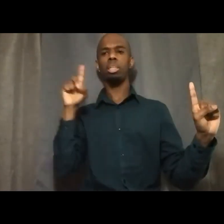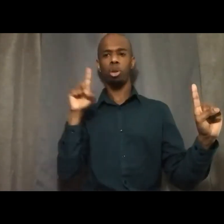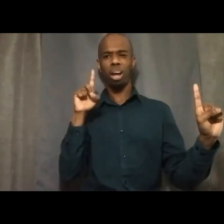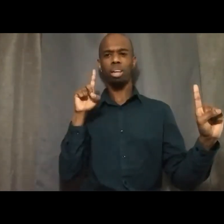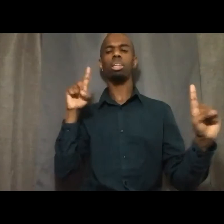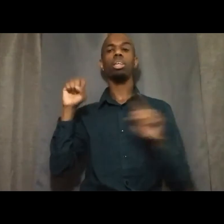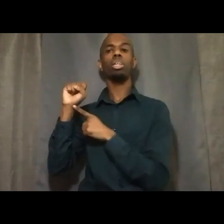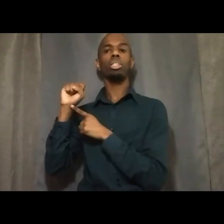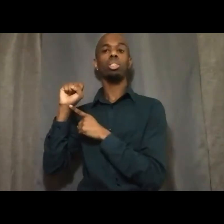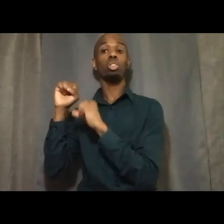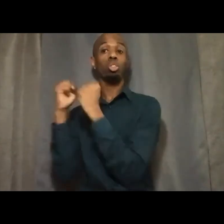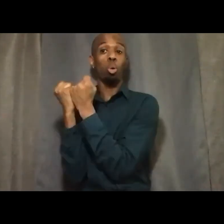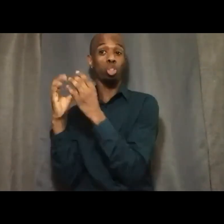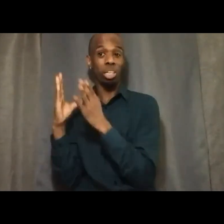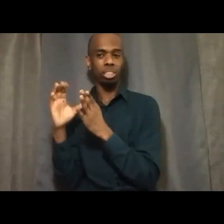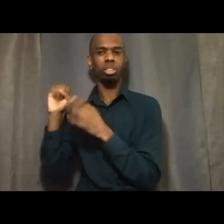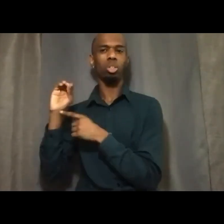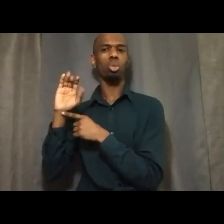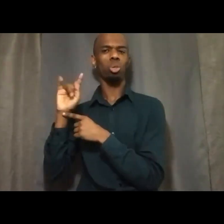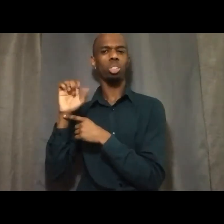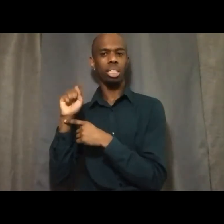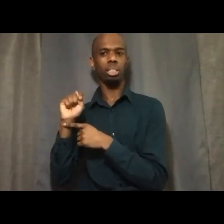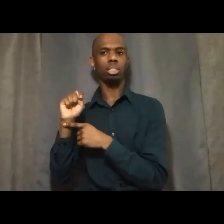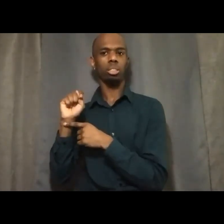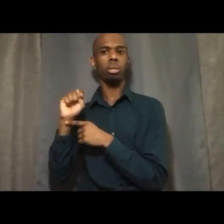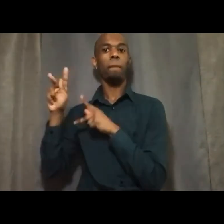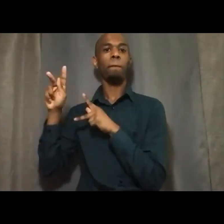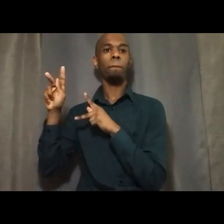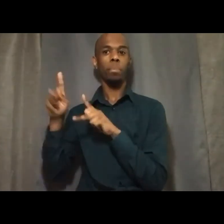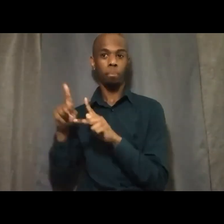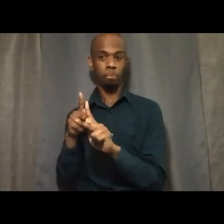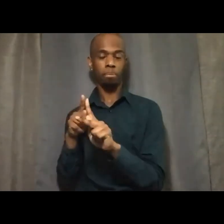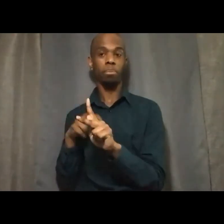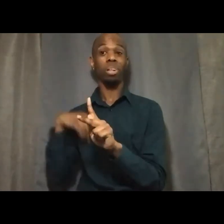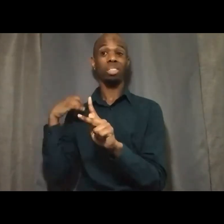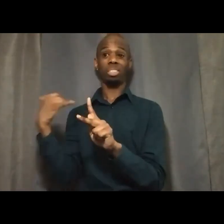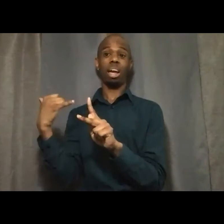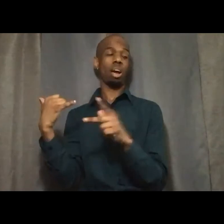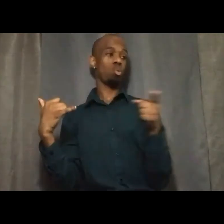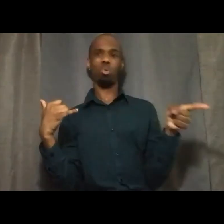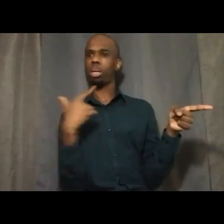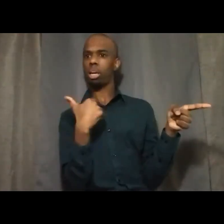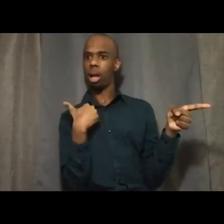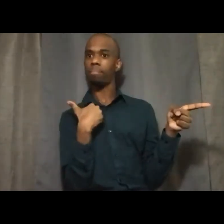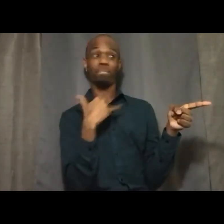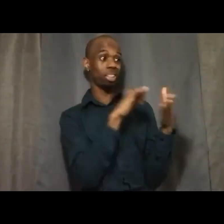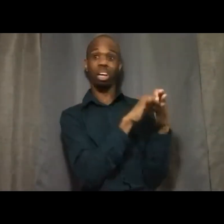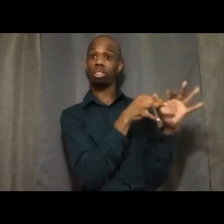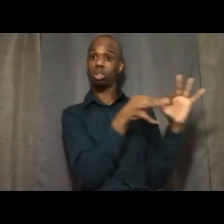And so, on the one hand we can be visioning a world where everybody has all of what they need and most of what they want.